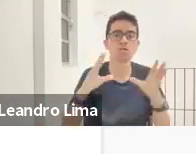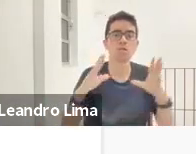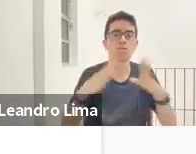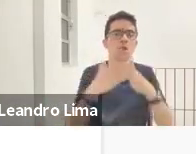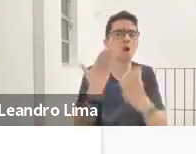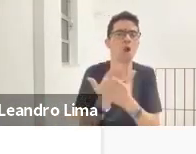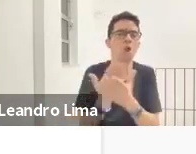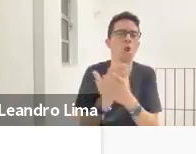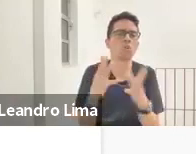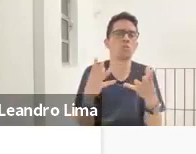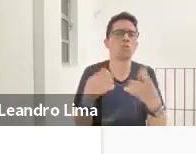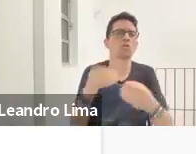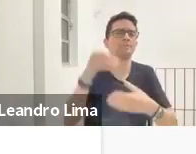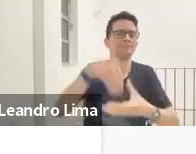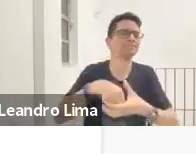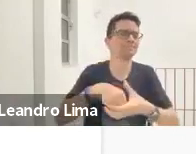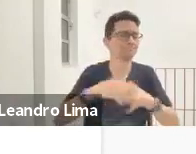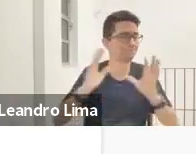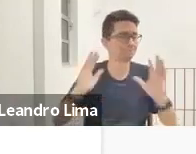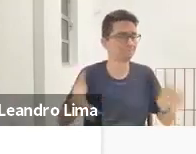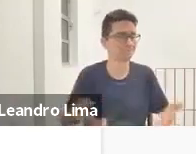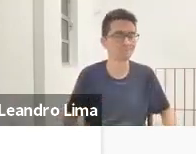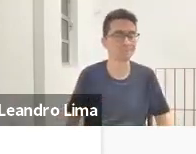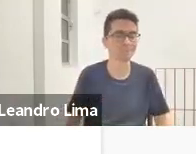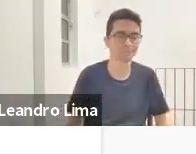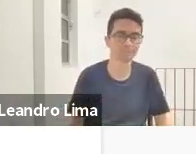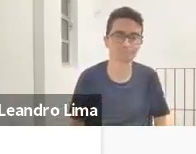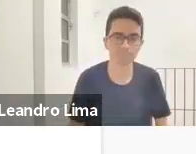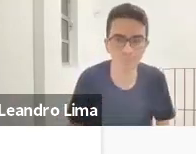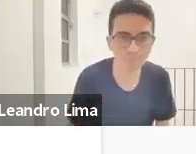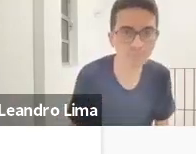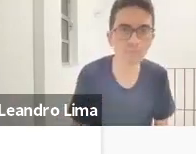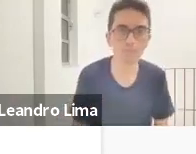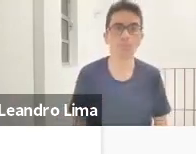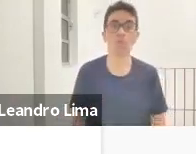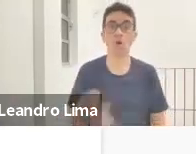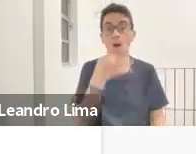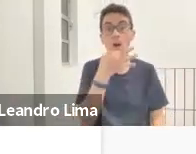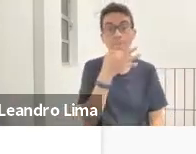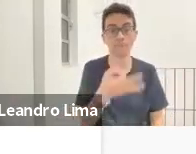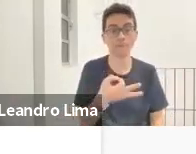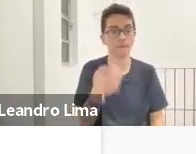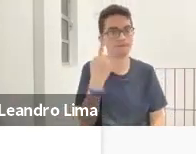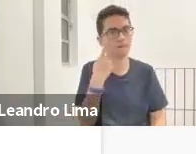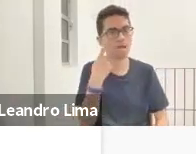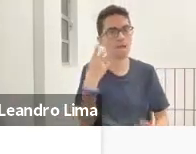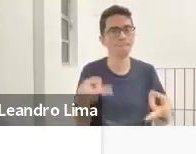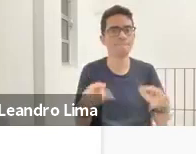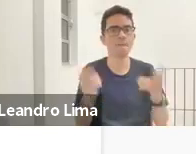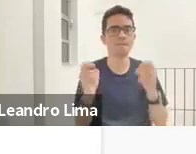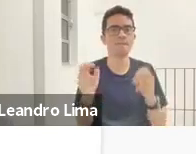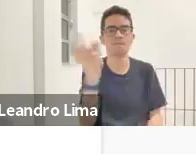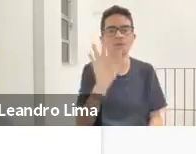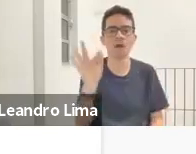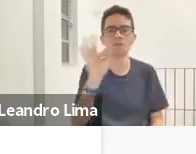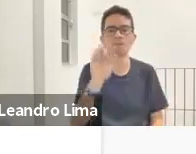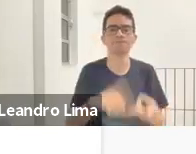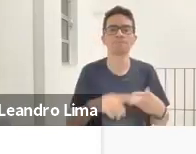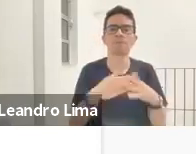t I think you've I think you've positioned. universities and schools. accord according to how they would judge each other, because they